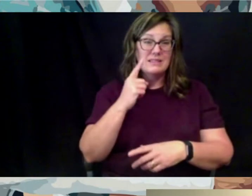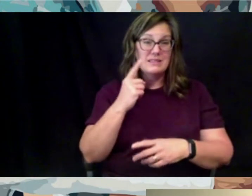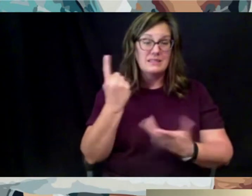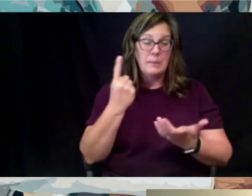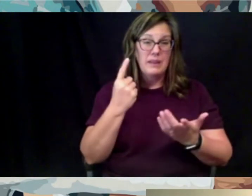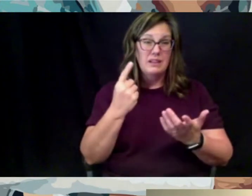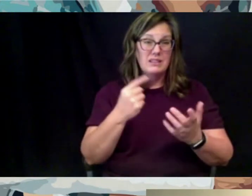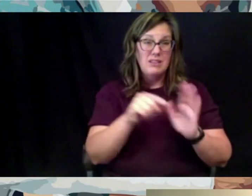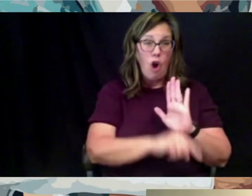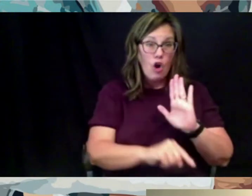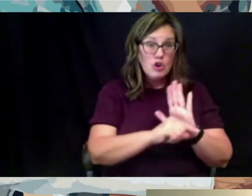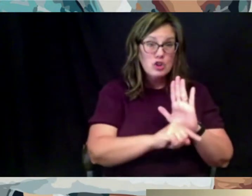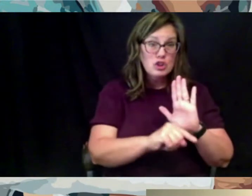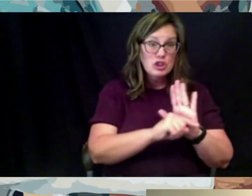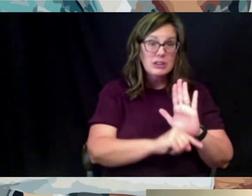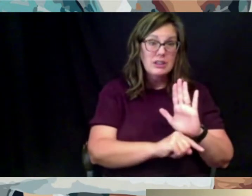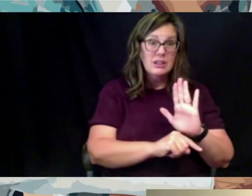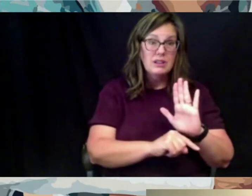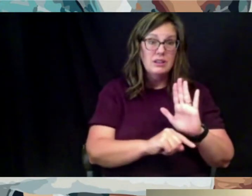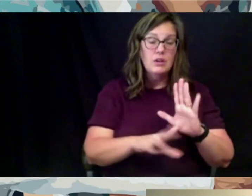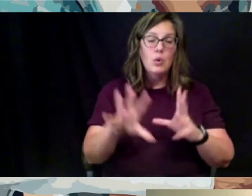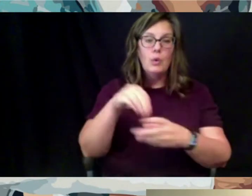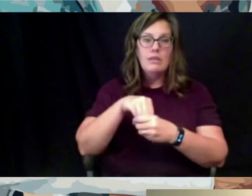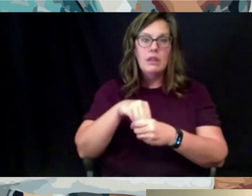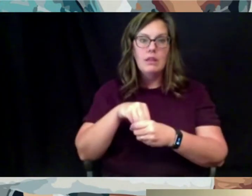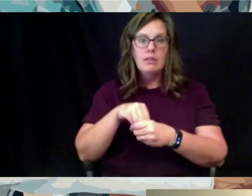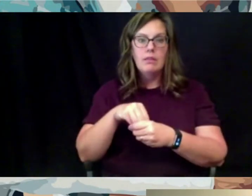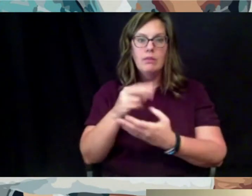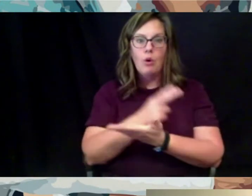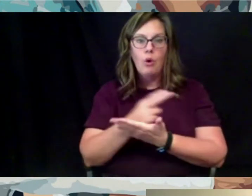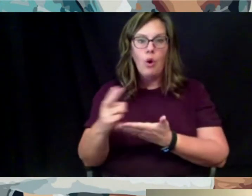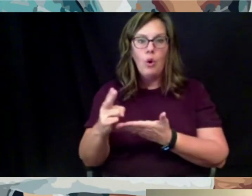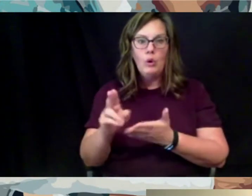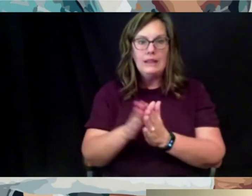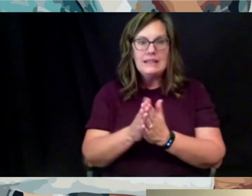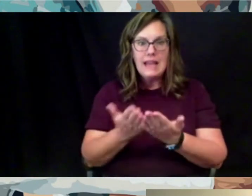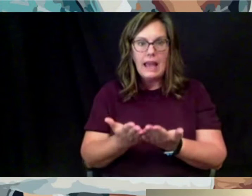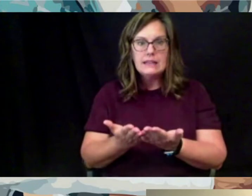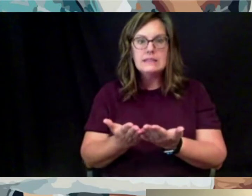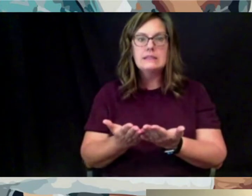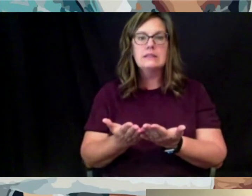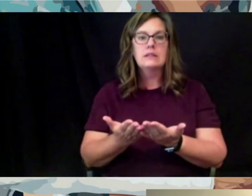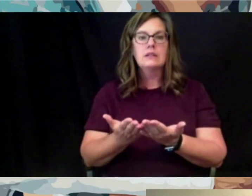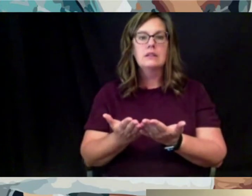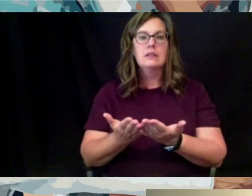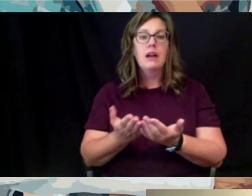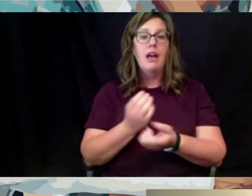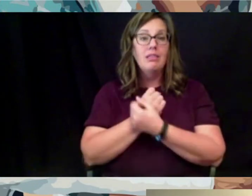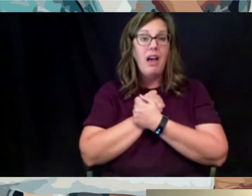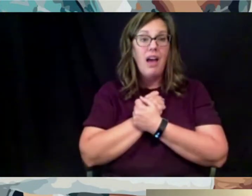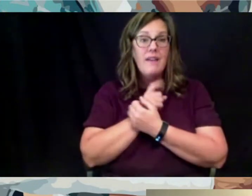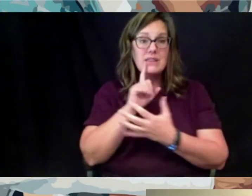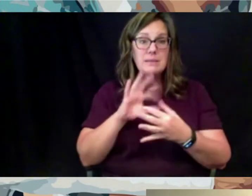within the holy text that muslims read love is is mentioned in that two times for every time